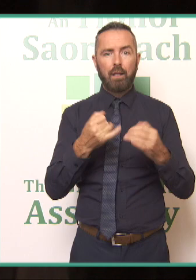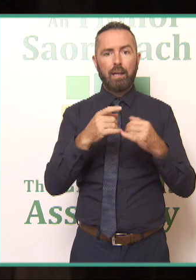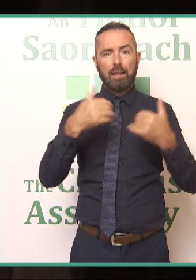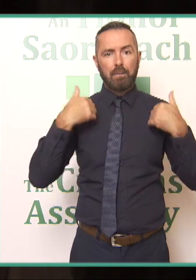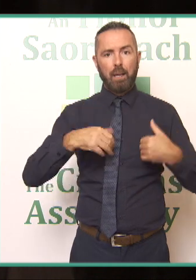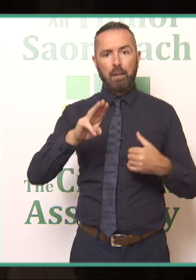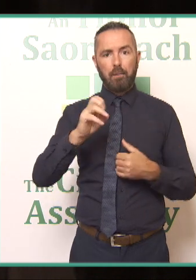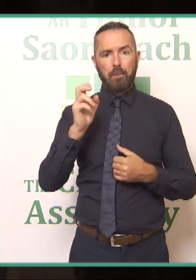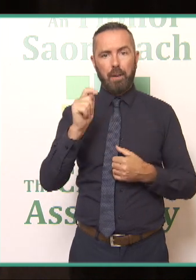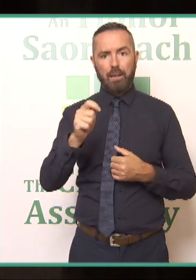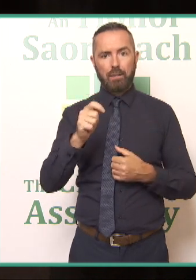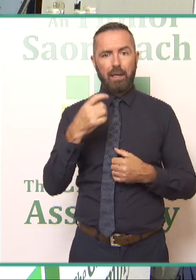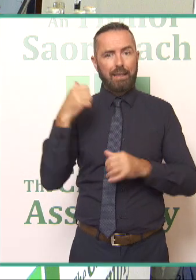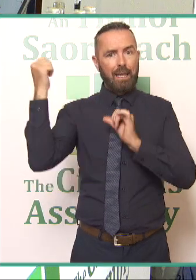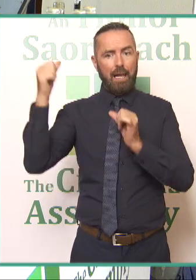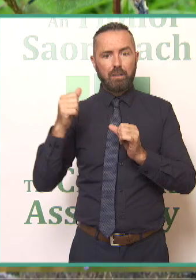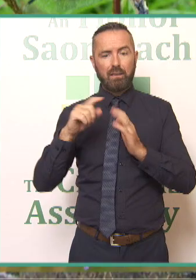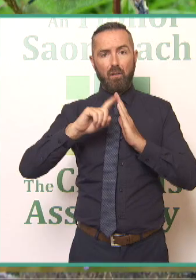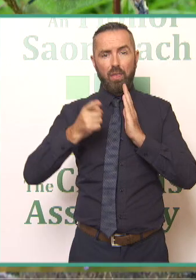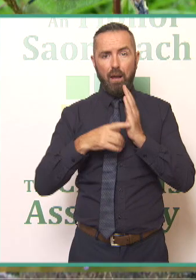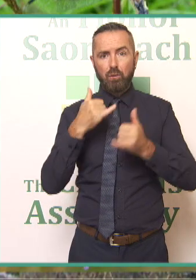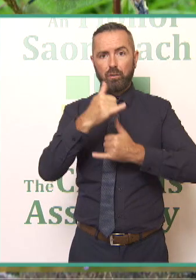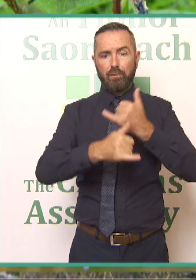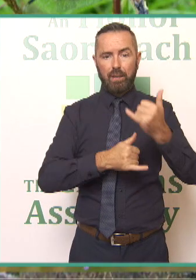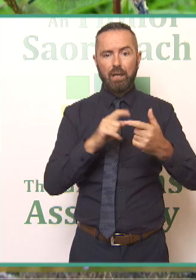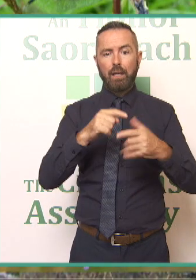for hundreds and thousands of years the oldest structure built by farmers in Ireland is in